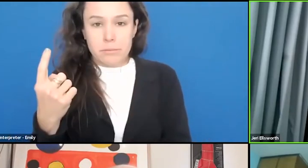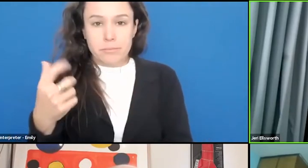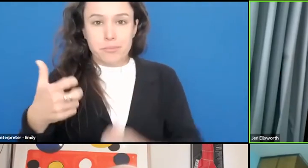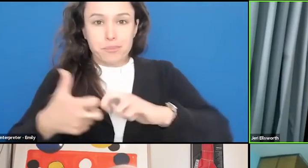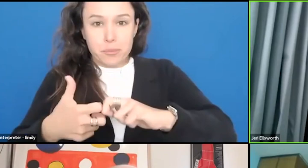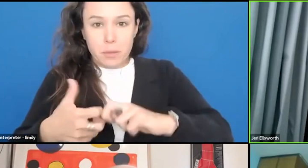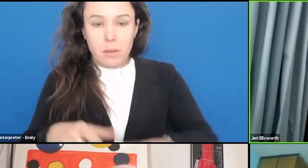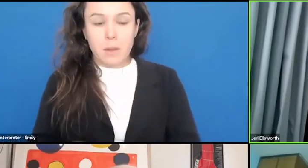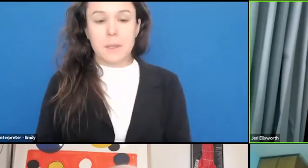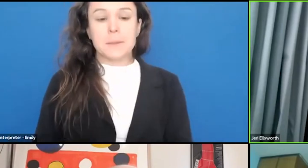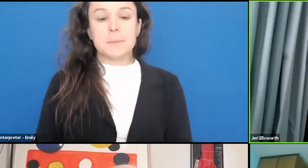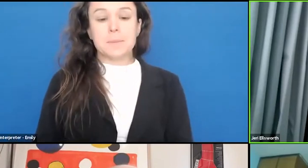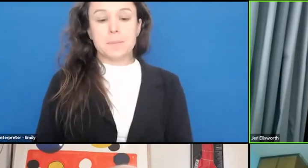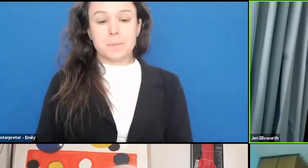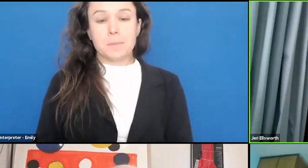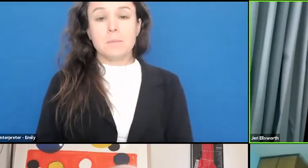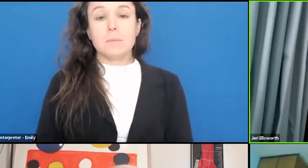The other thing that you touched on you know, the parlor trick,